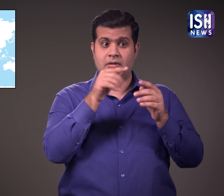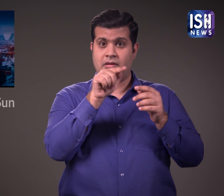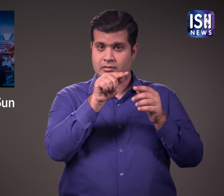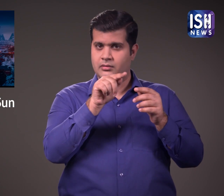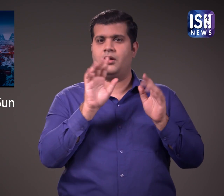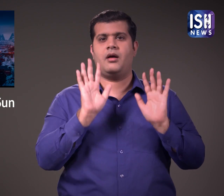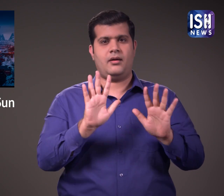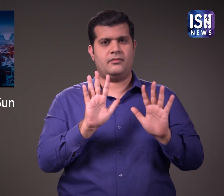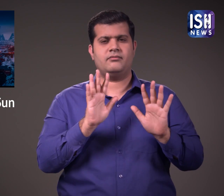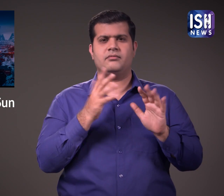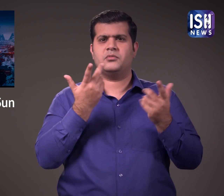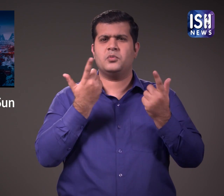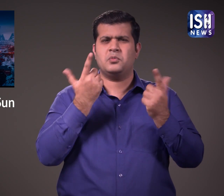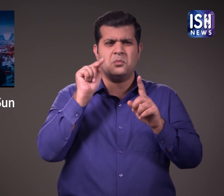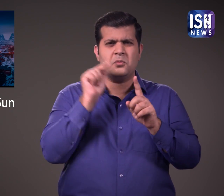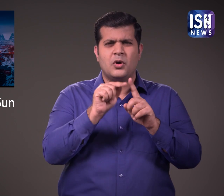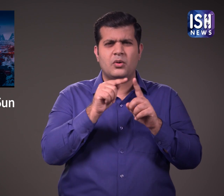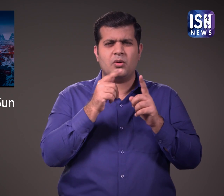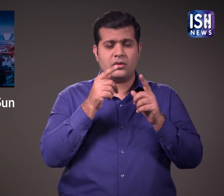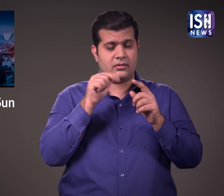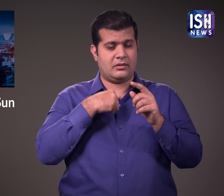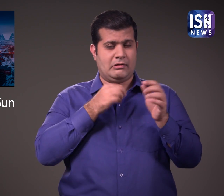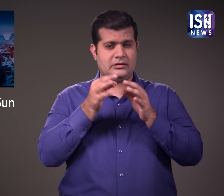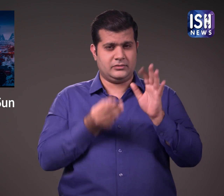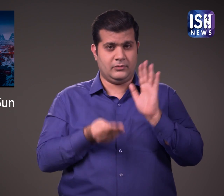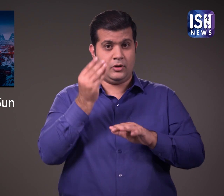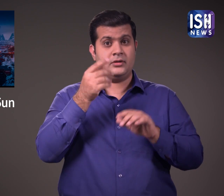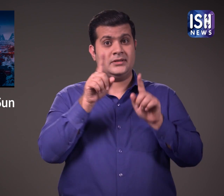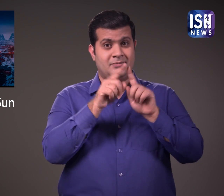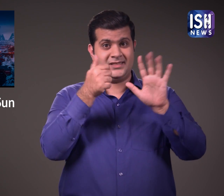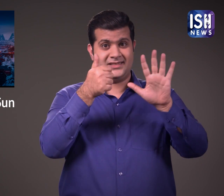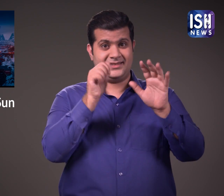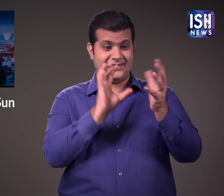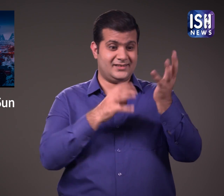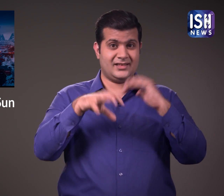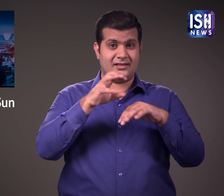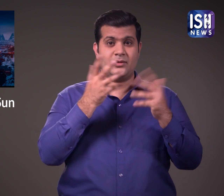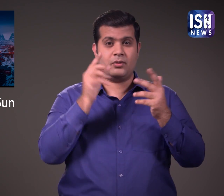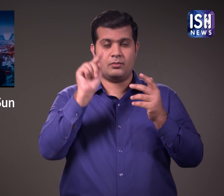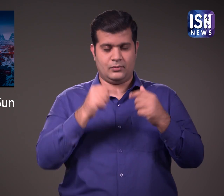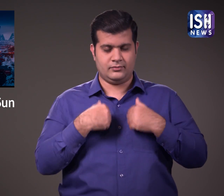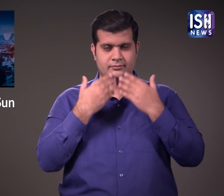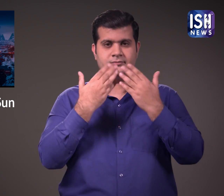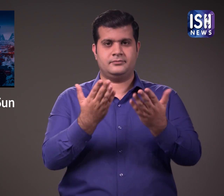where it never goes dark. I will explain this in detail. Let me tell you about the 6 countries.